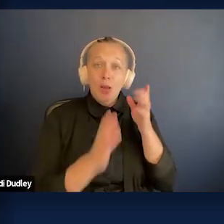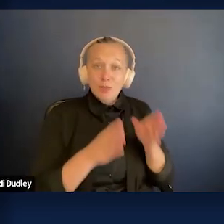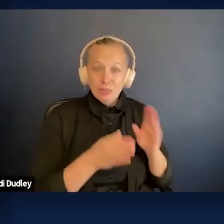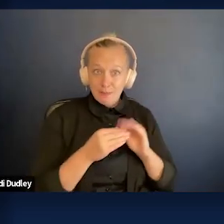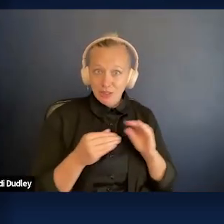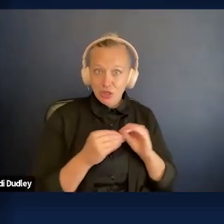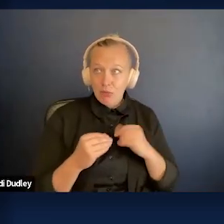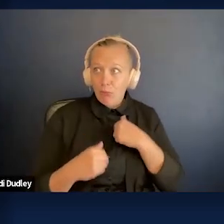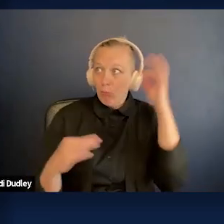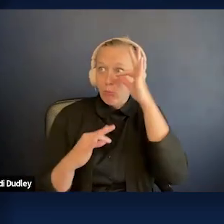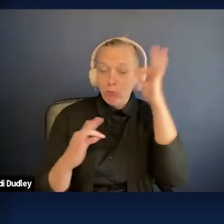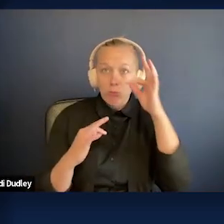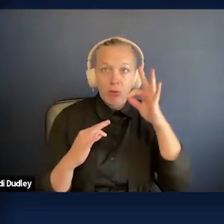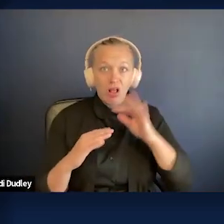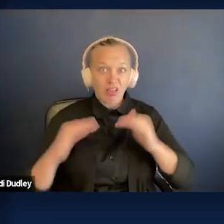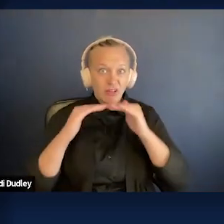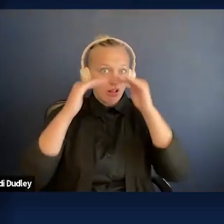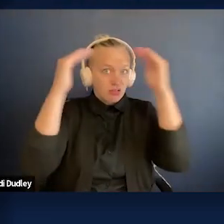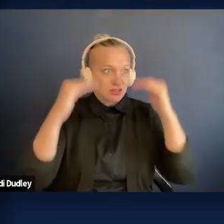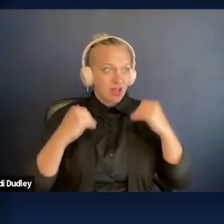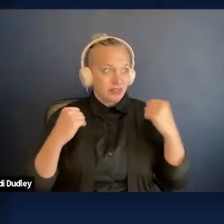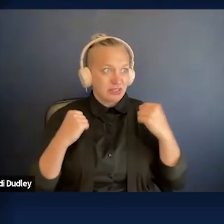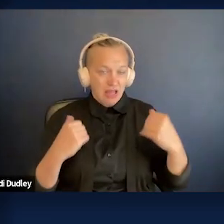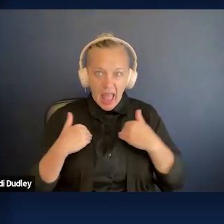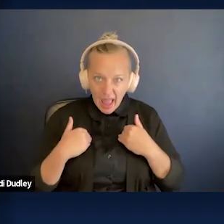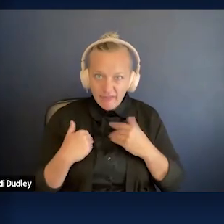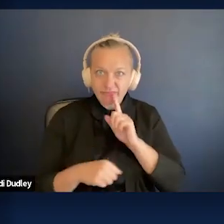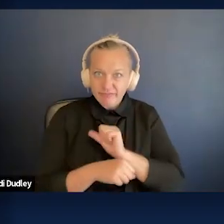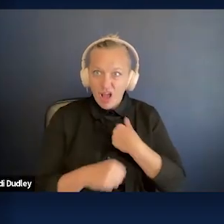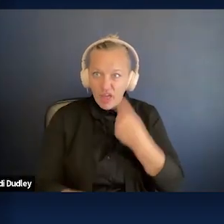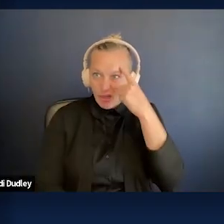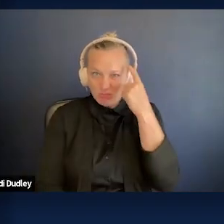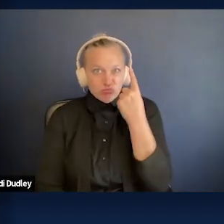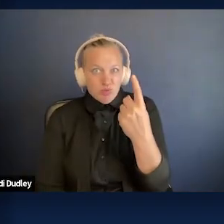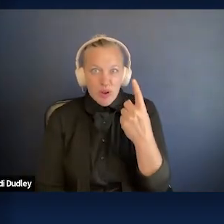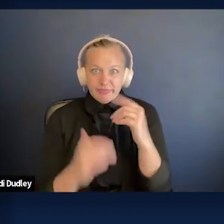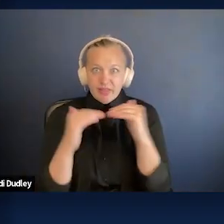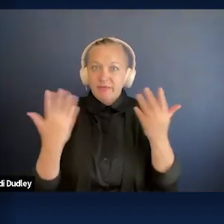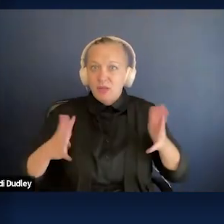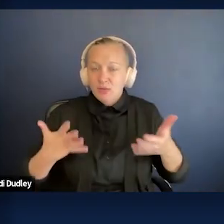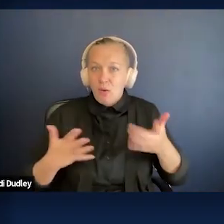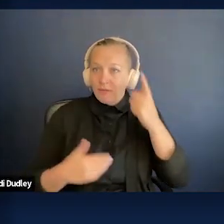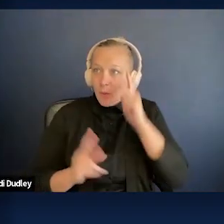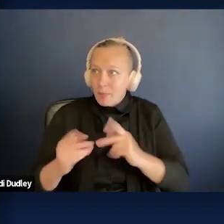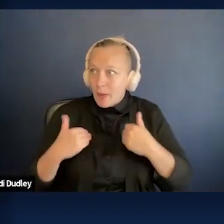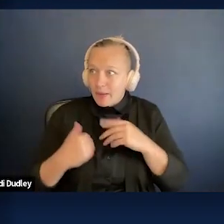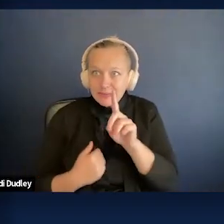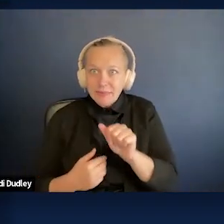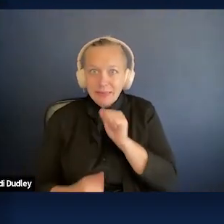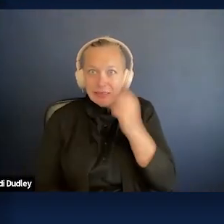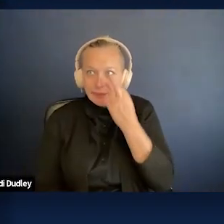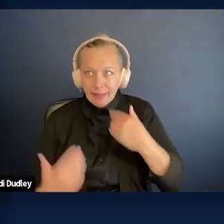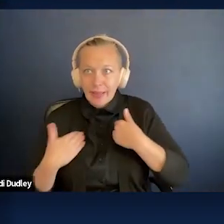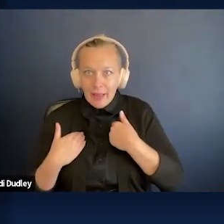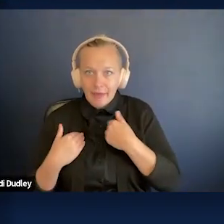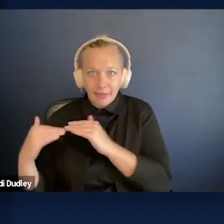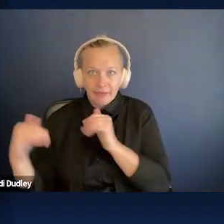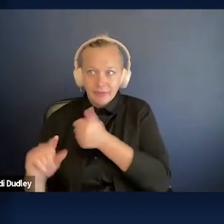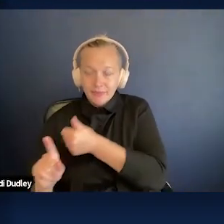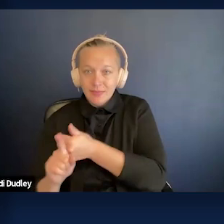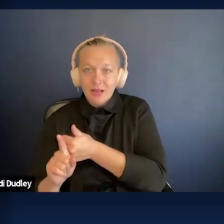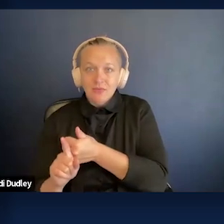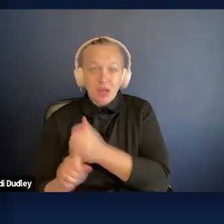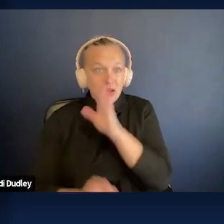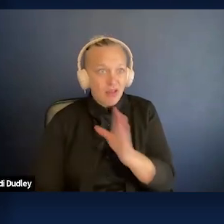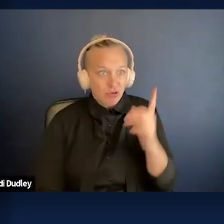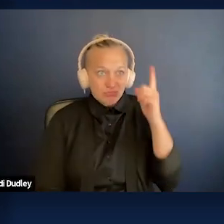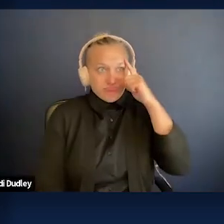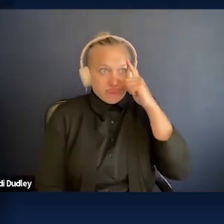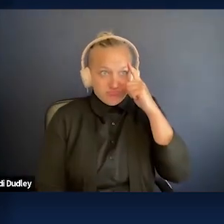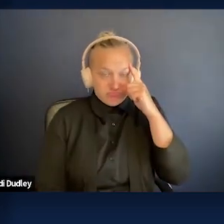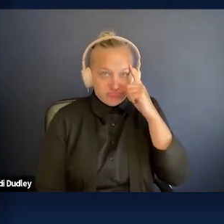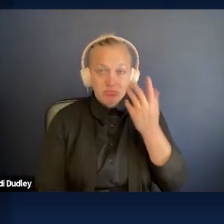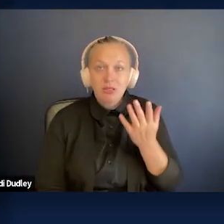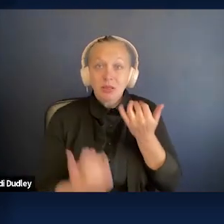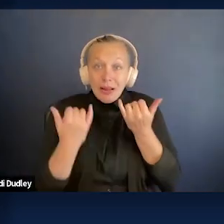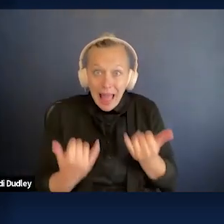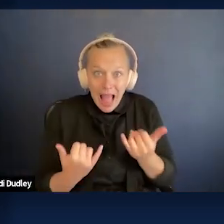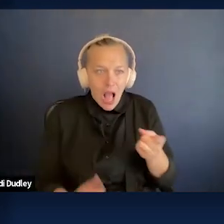aware of the different levels of physical fitness and the different recommendations that were out there for people with disabilities. It's something that, and this person admitted that it's something that never really crossed their mind, so now they're aware of this, and they, um, you know.